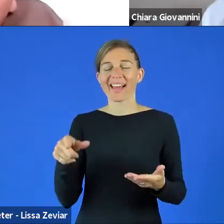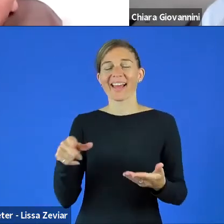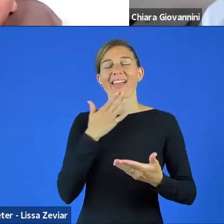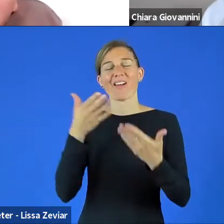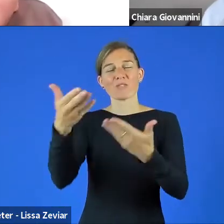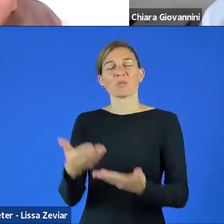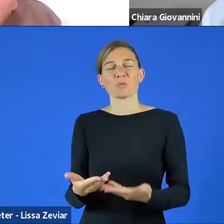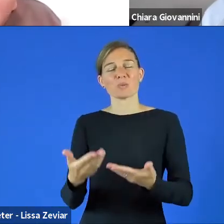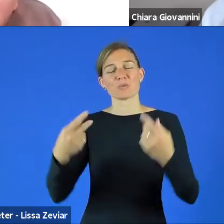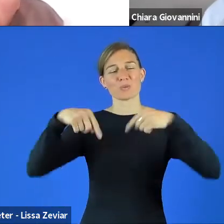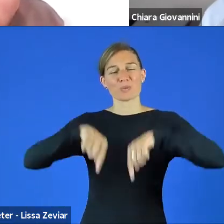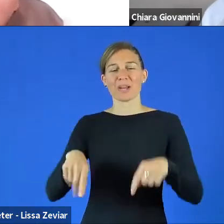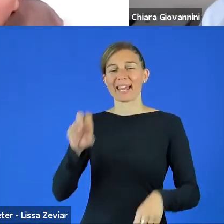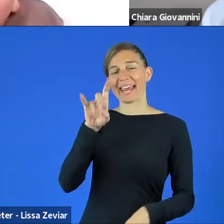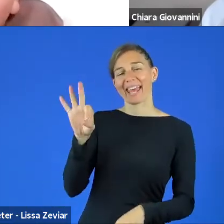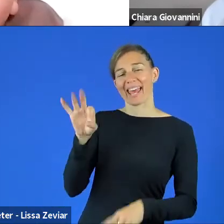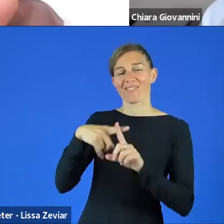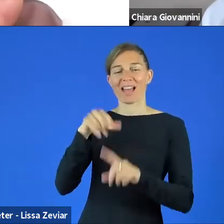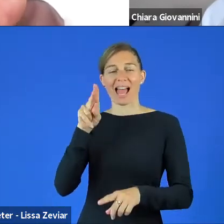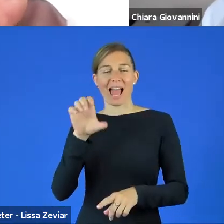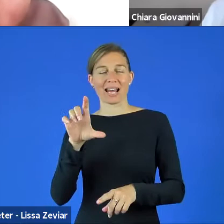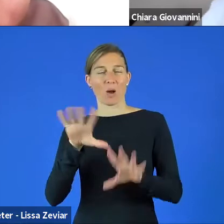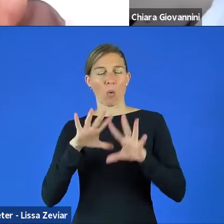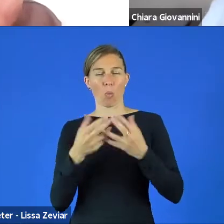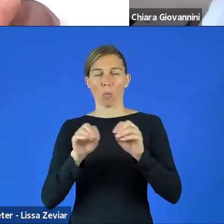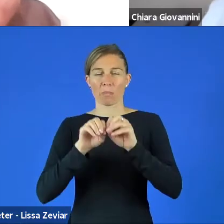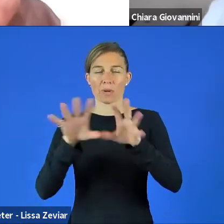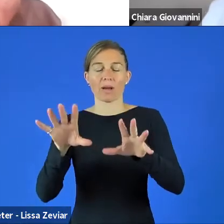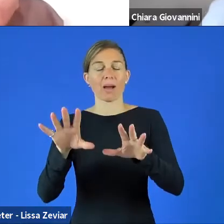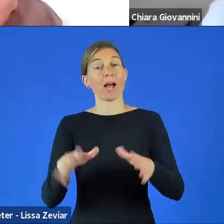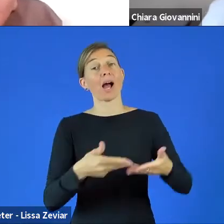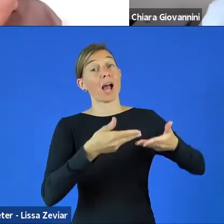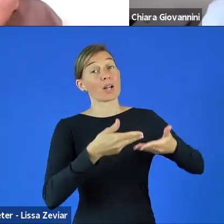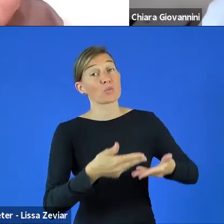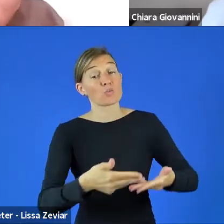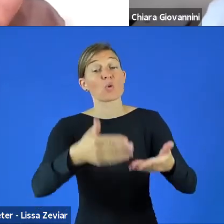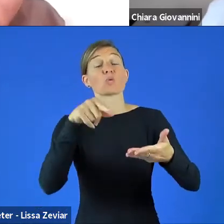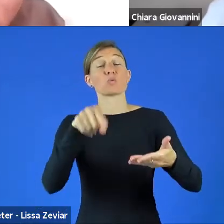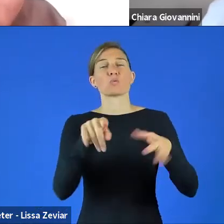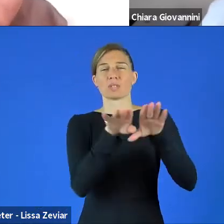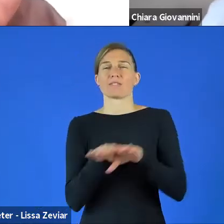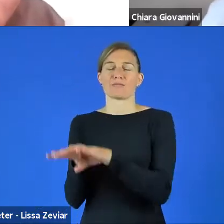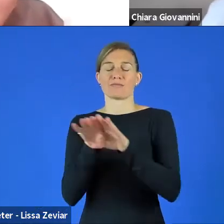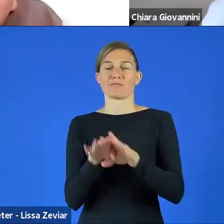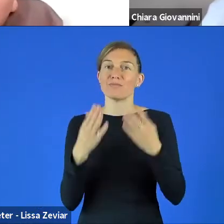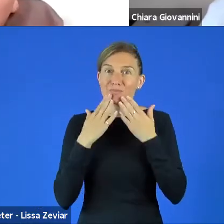on introduction to standardisation. I want to thank the participants for joining, for your interest.